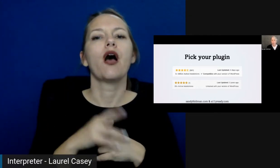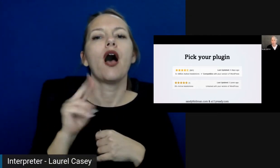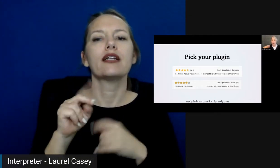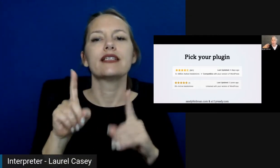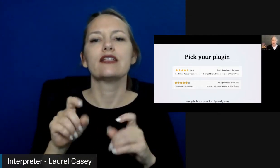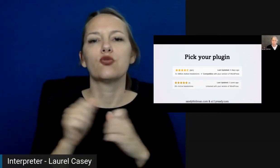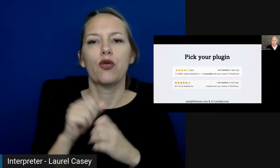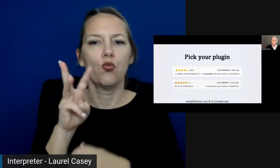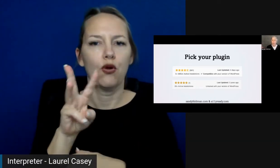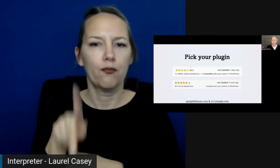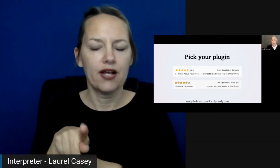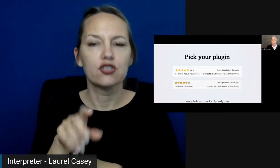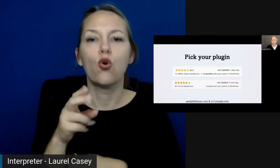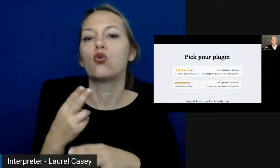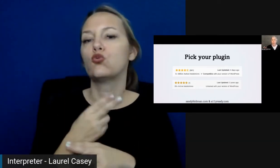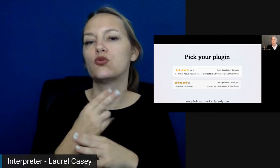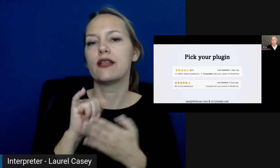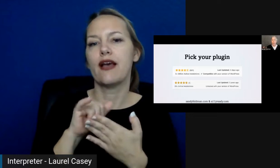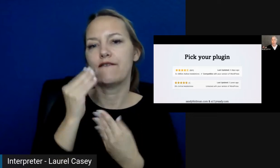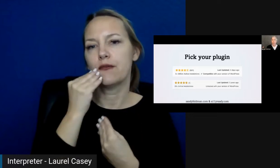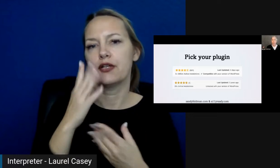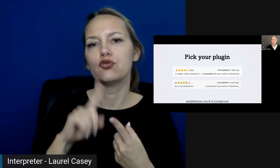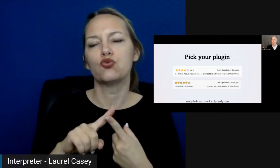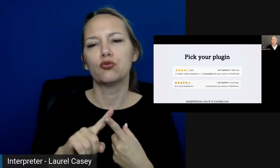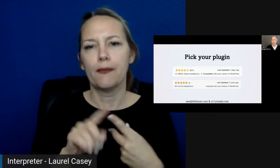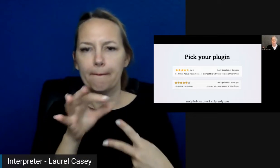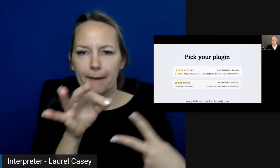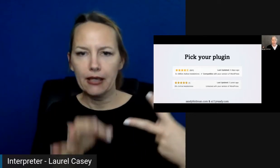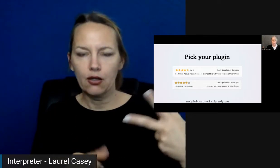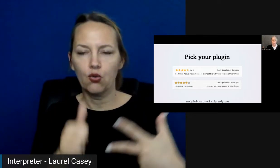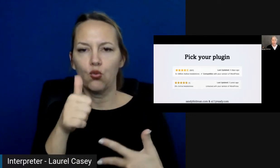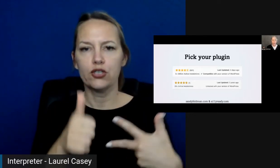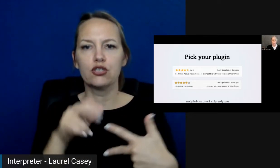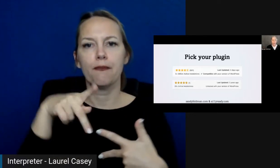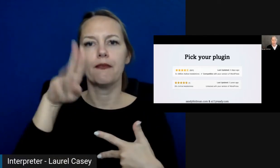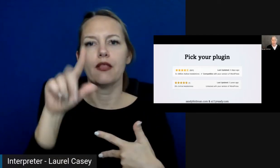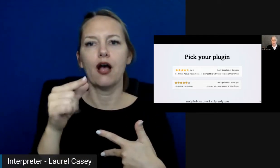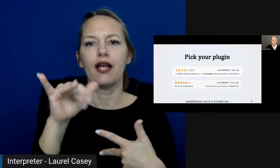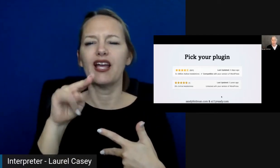So, use the information to pick which plug-in. They both do the same thing.